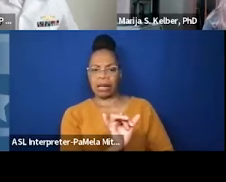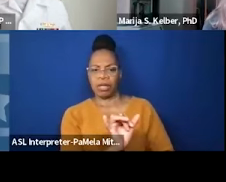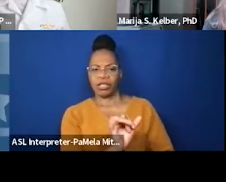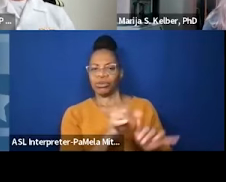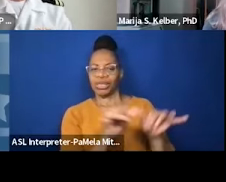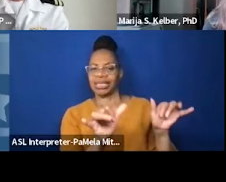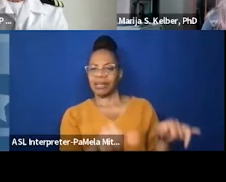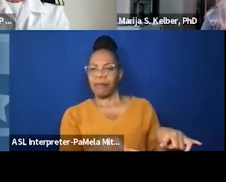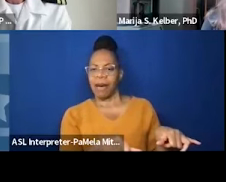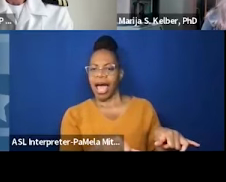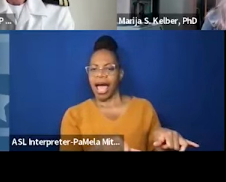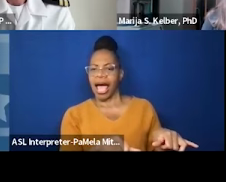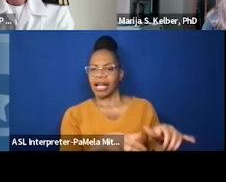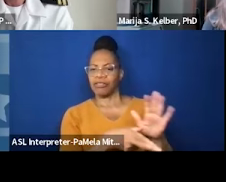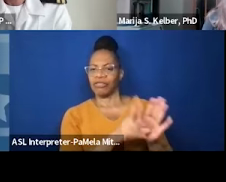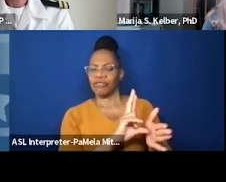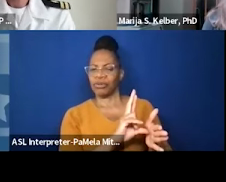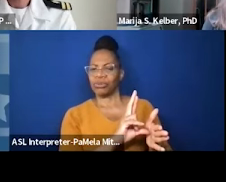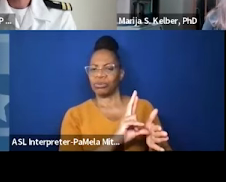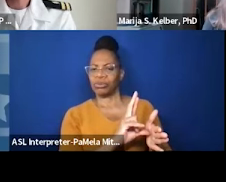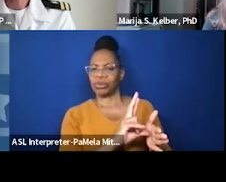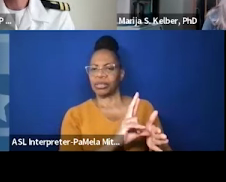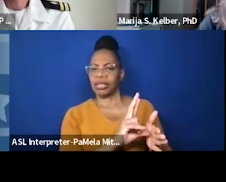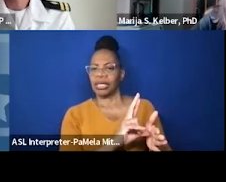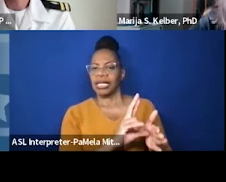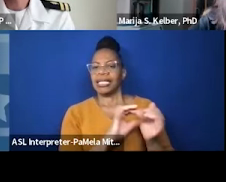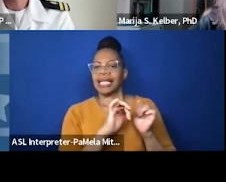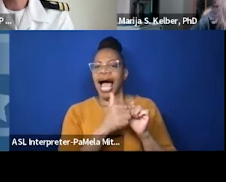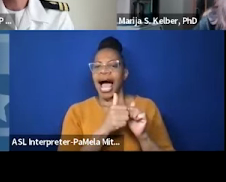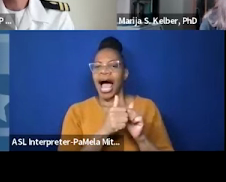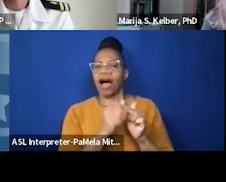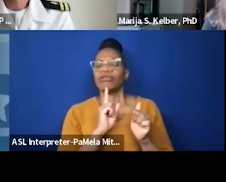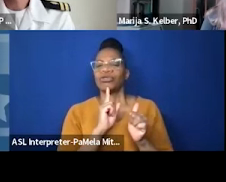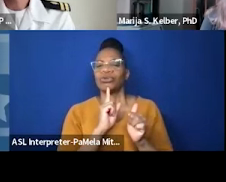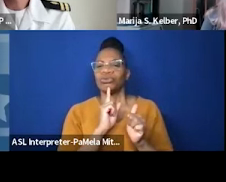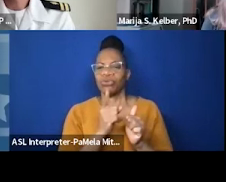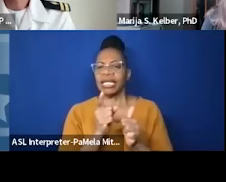Systematic reviews are ways to synthesize evidence